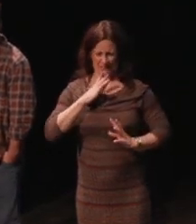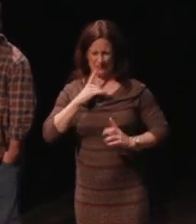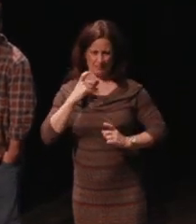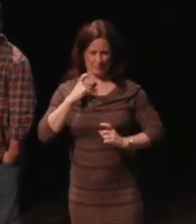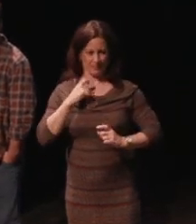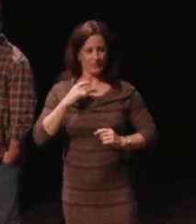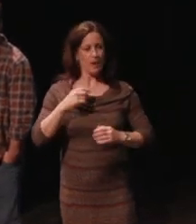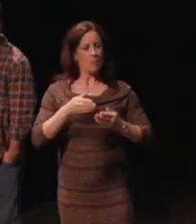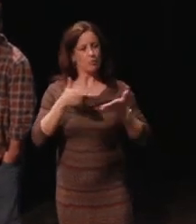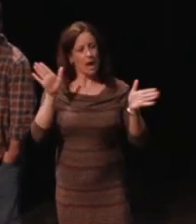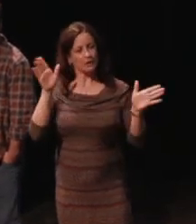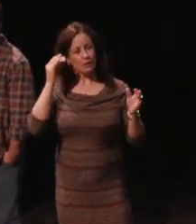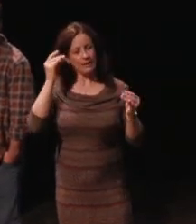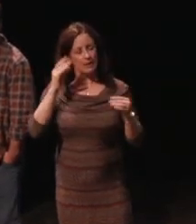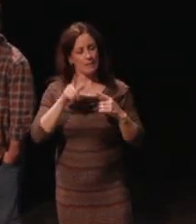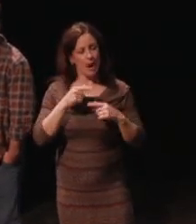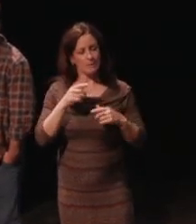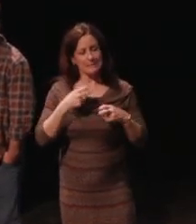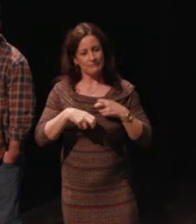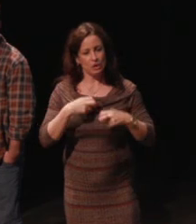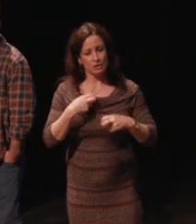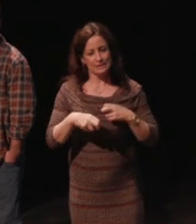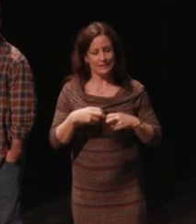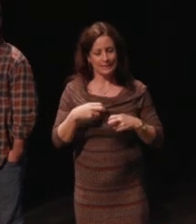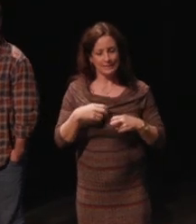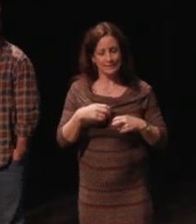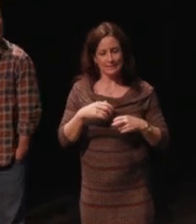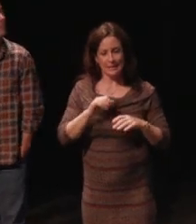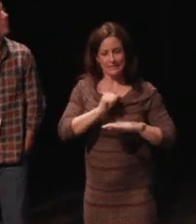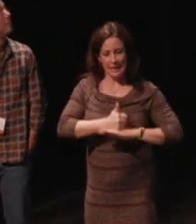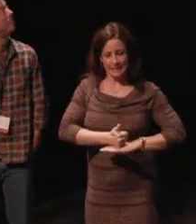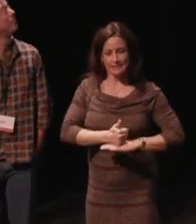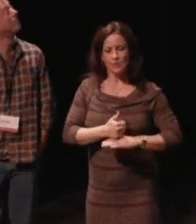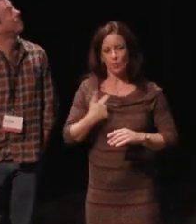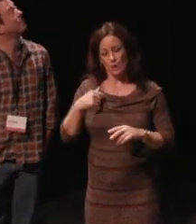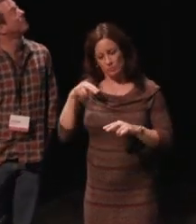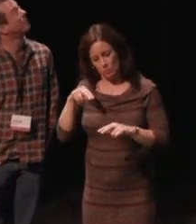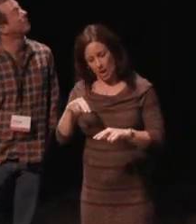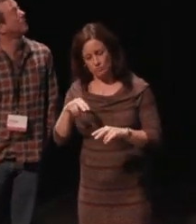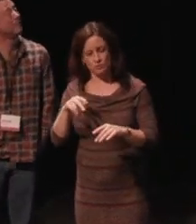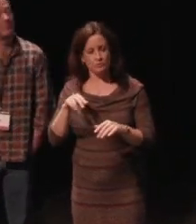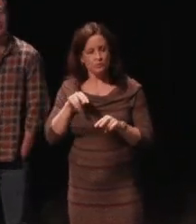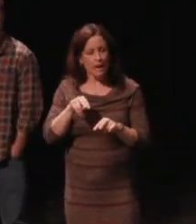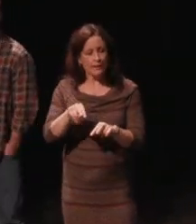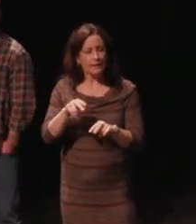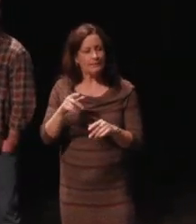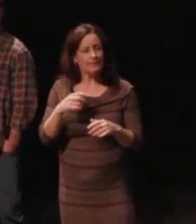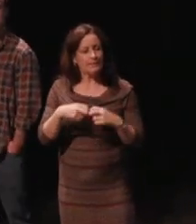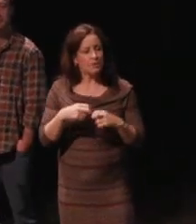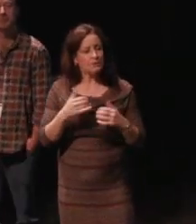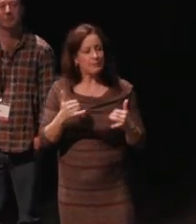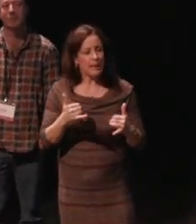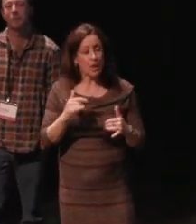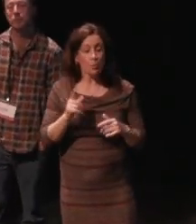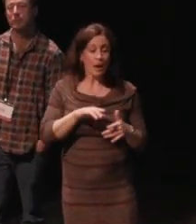We're doing a lot of work at Naughty Dog tracking difficulty play, where people die, how they die, we'd have a lot of analytics that we run.